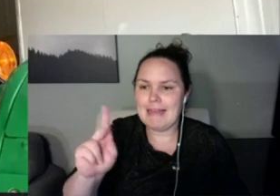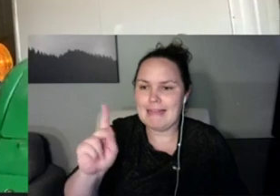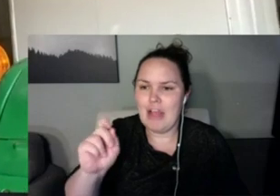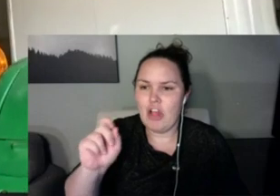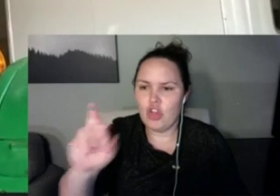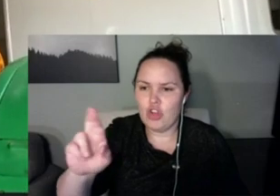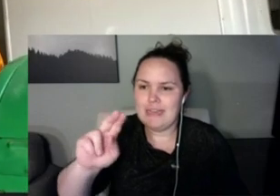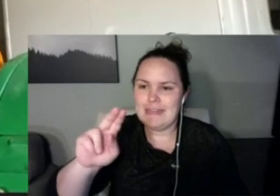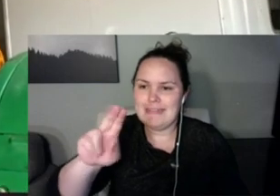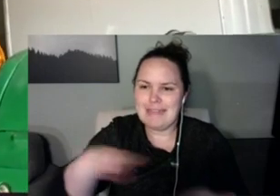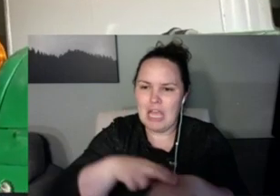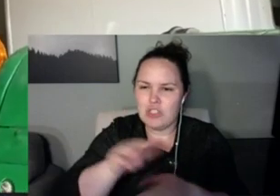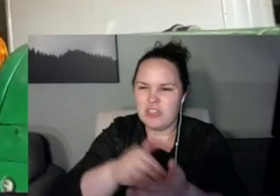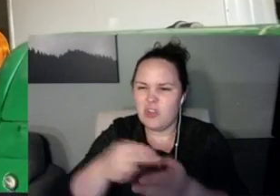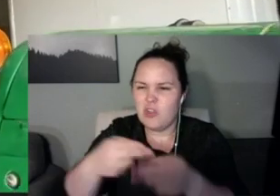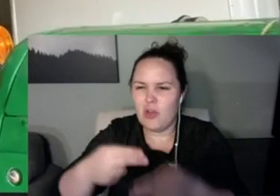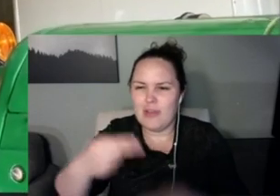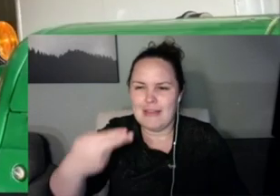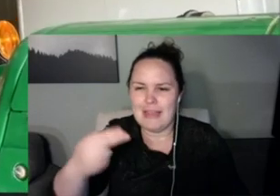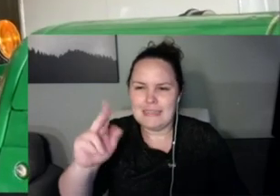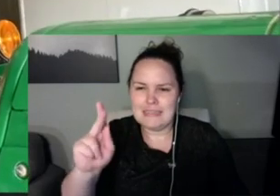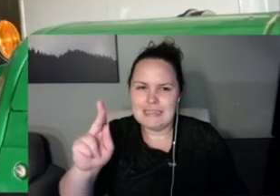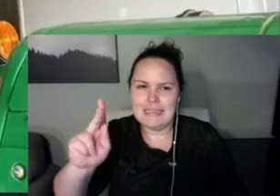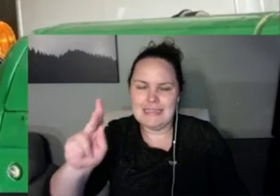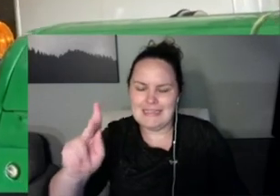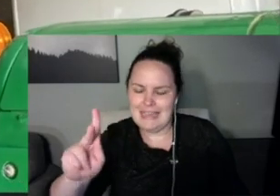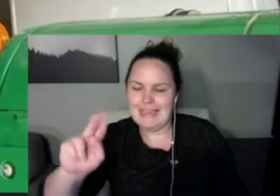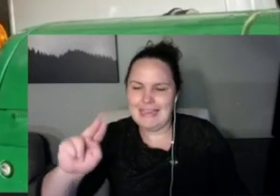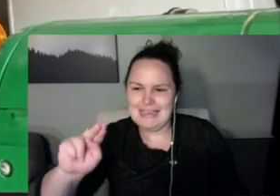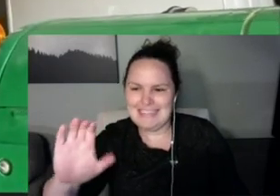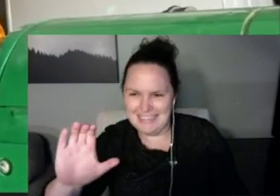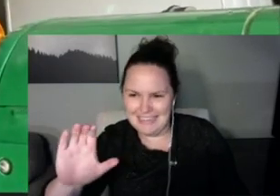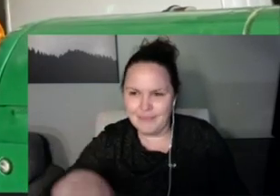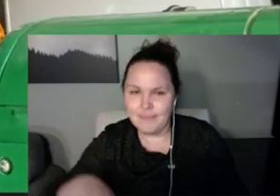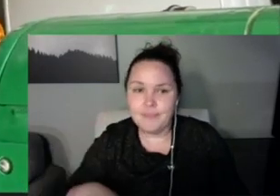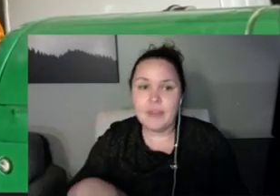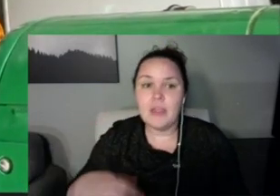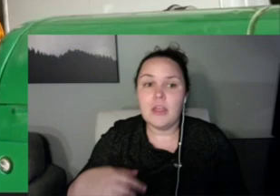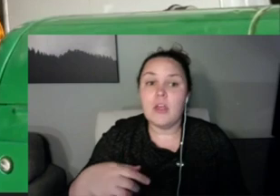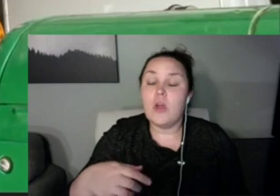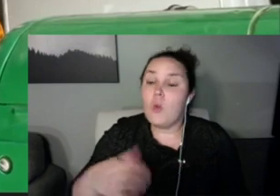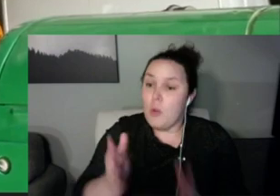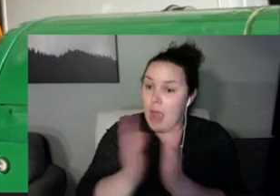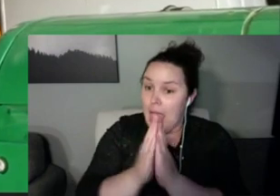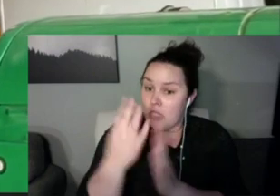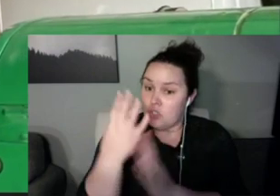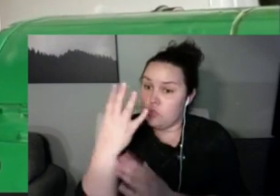National Center. We were asked to send a video in to you and show you some of our talents.